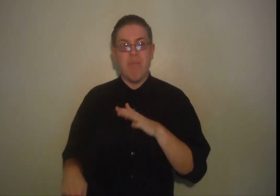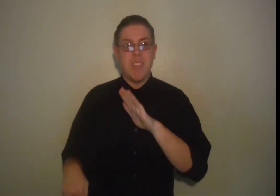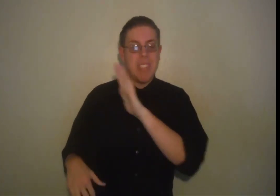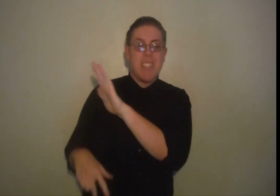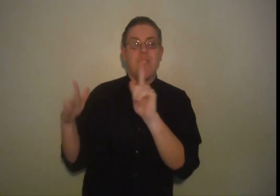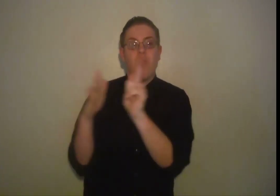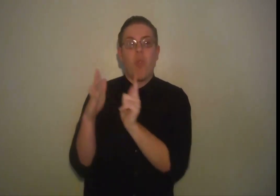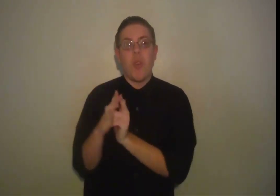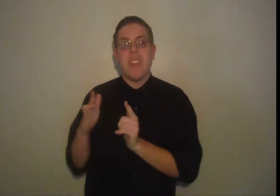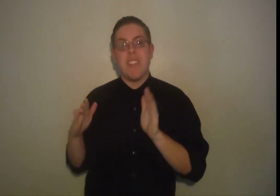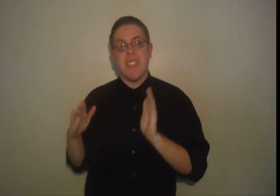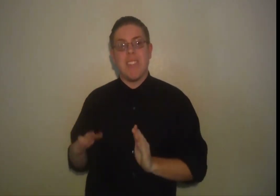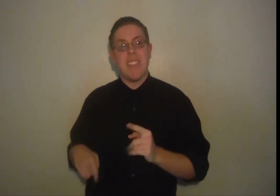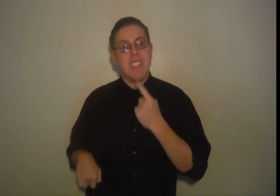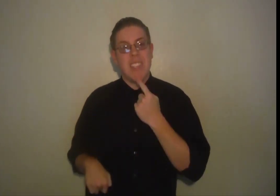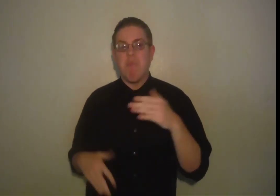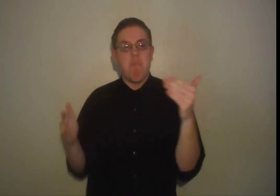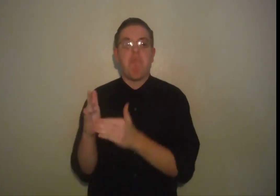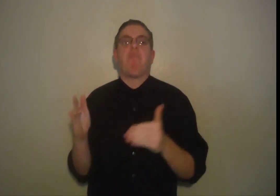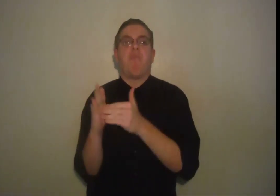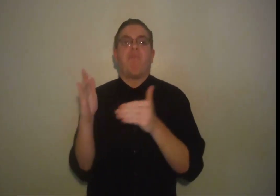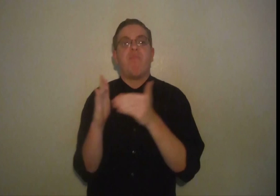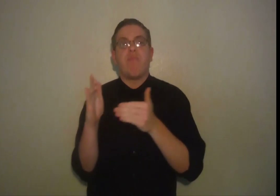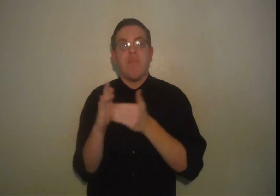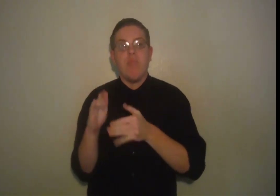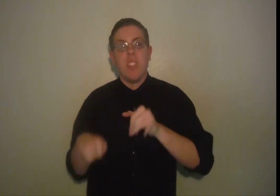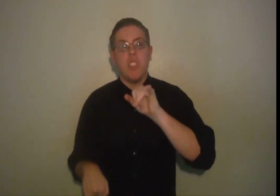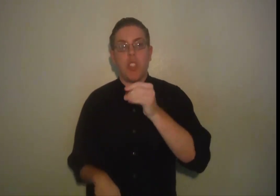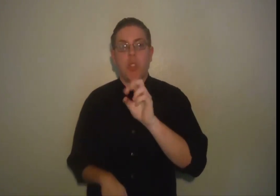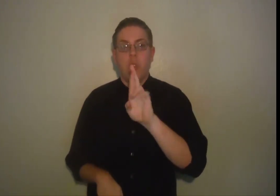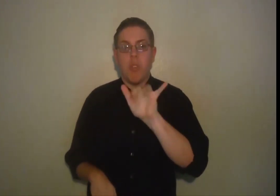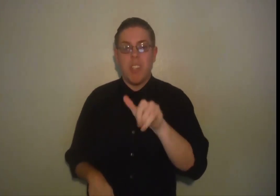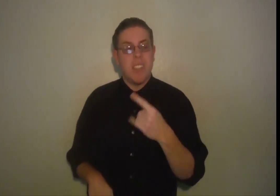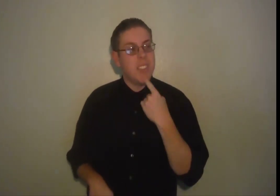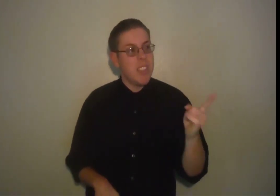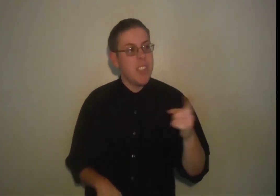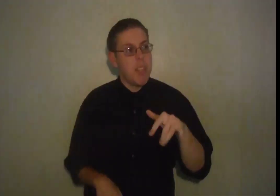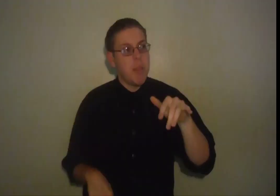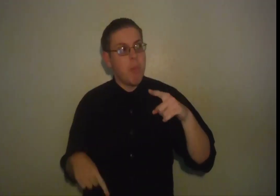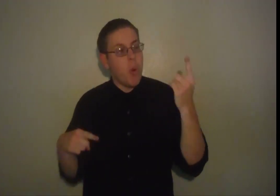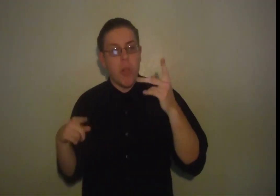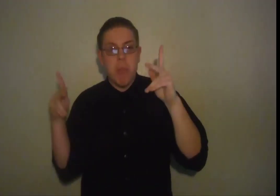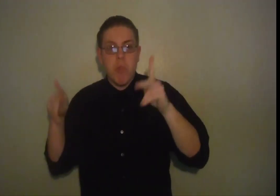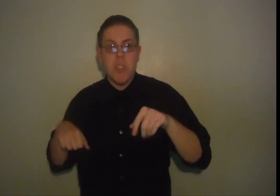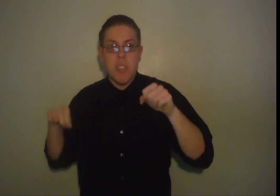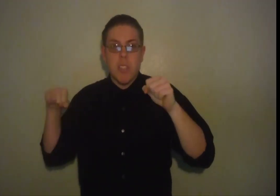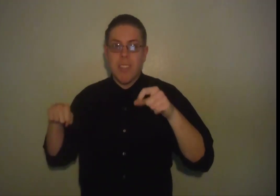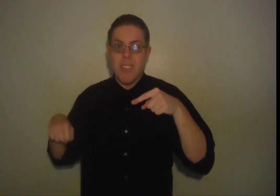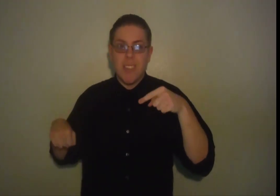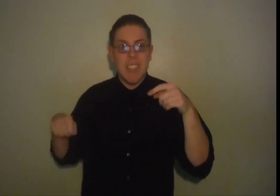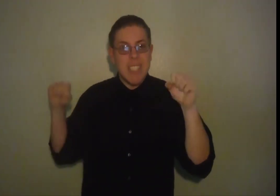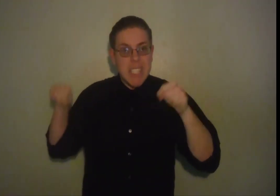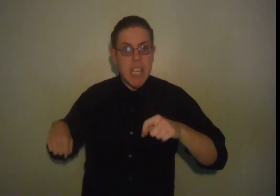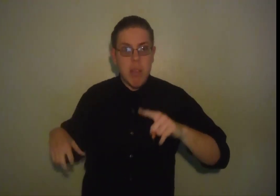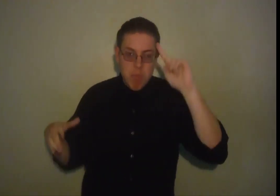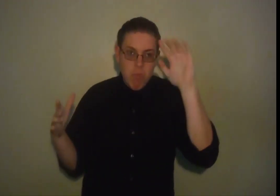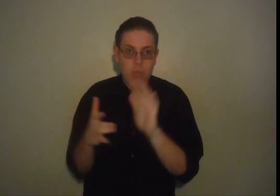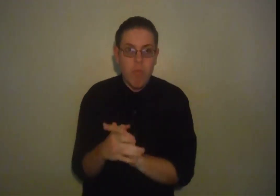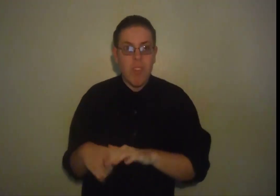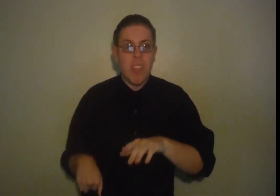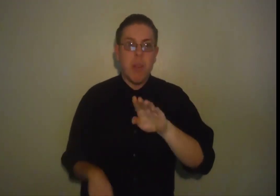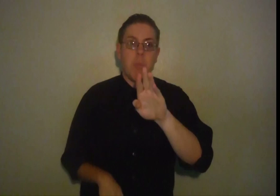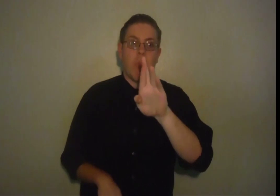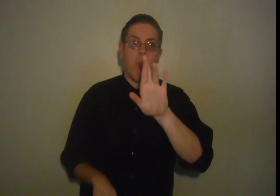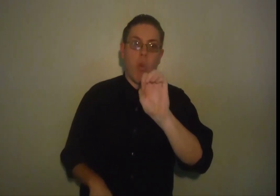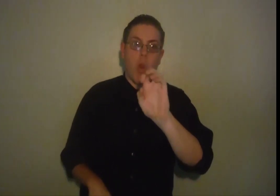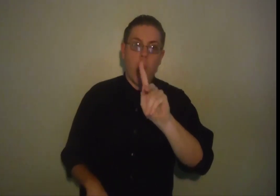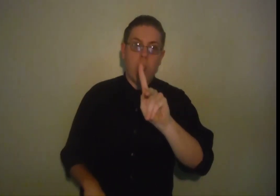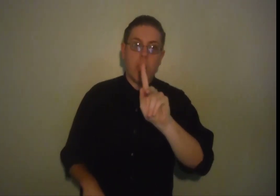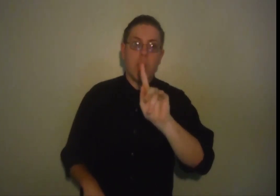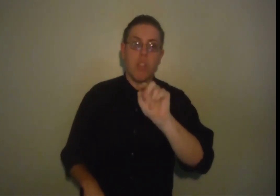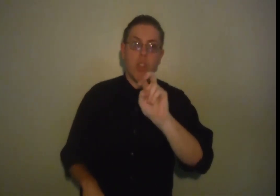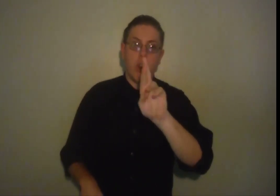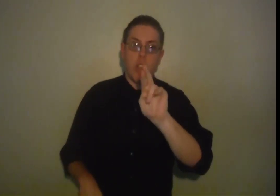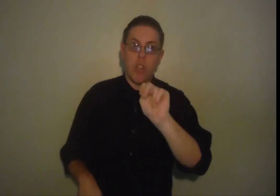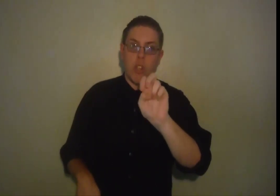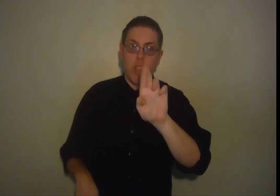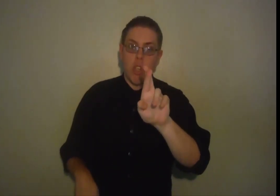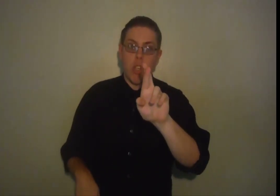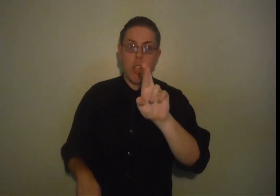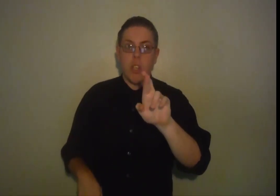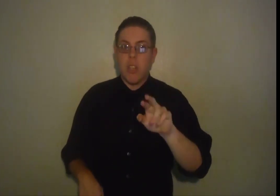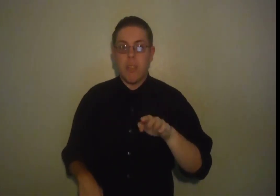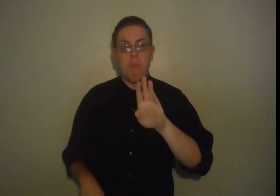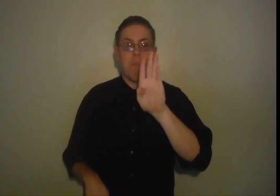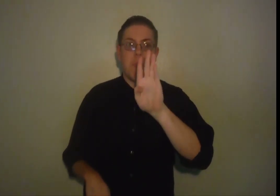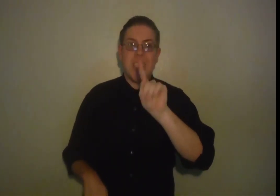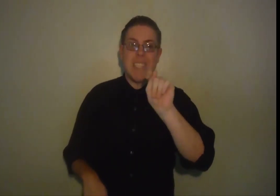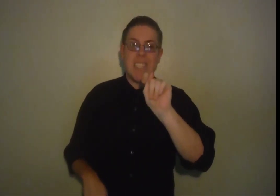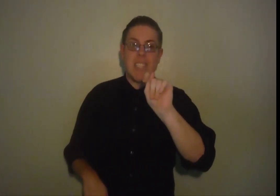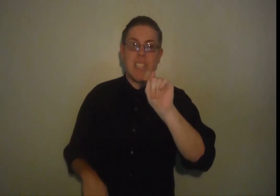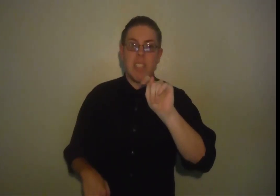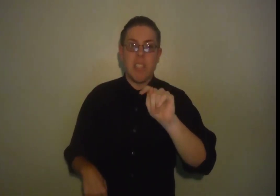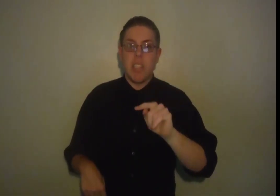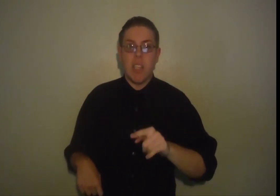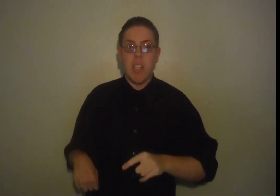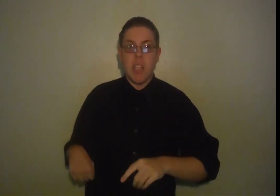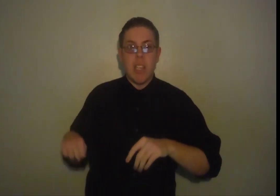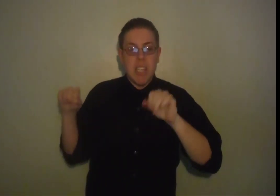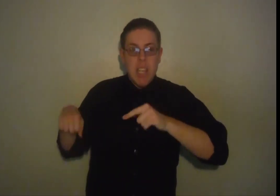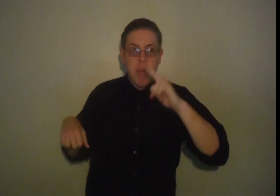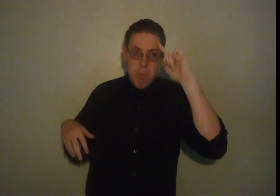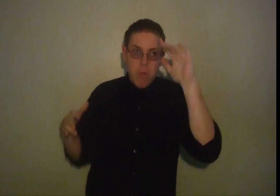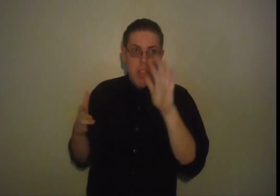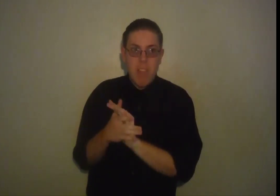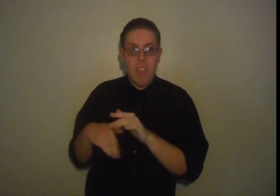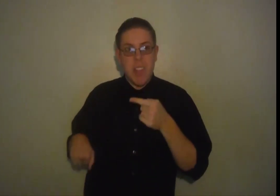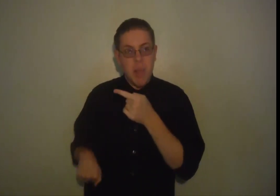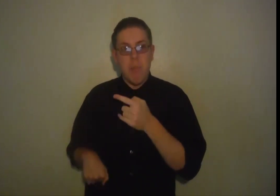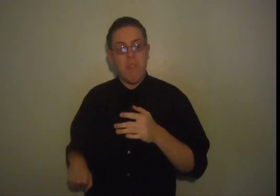His attorney constantly reminded the jury, the only one we can believe is Brock, because she doesn’t remember.